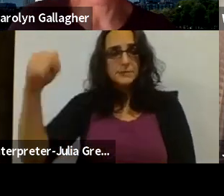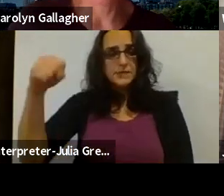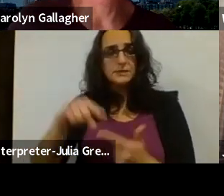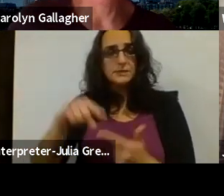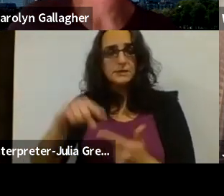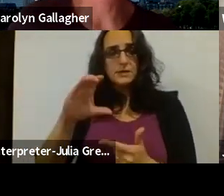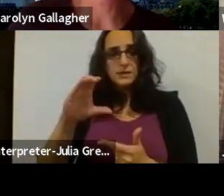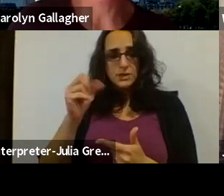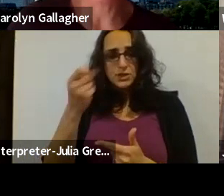Carolyn Gallagher: Yes, Kathleen